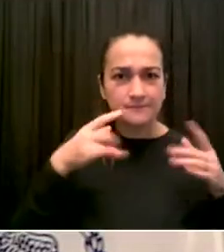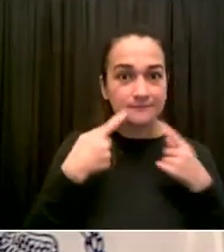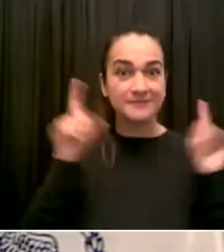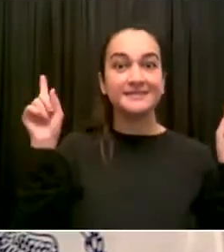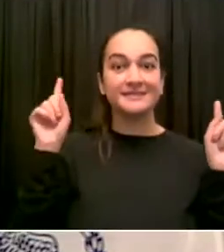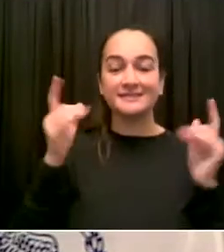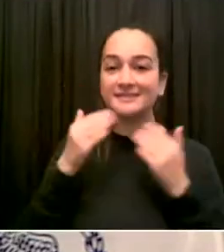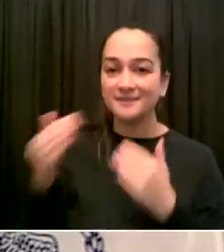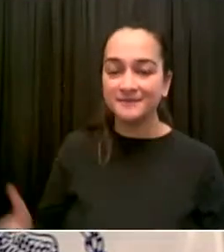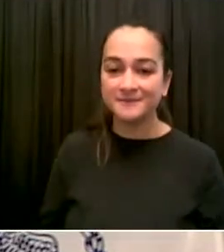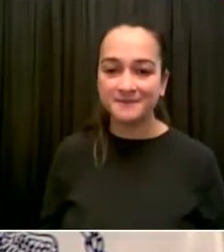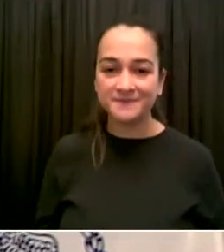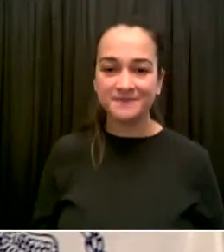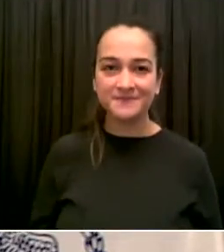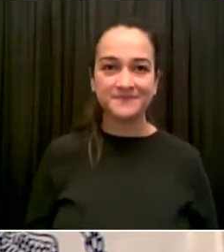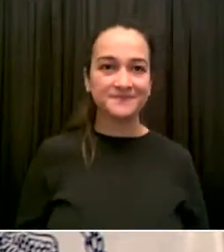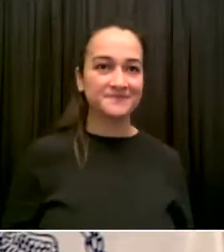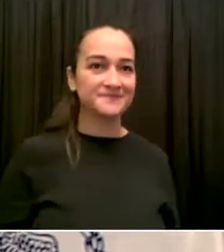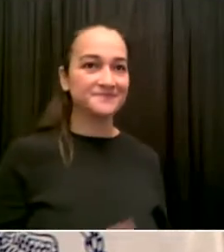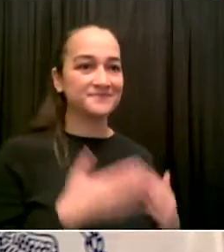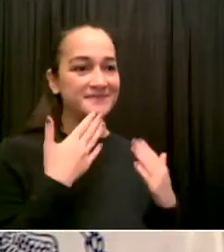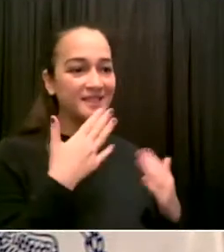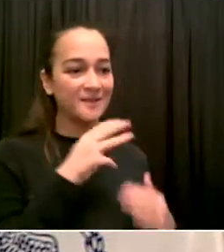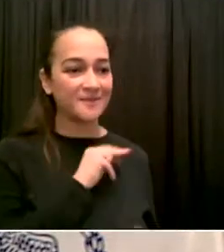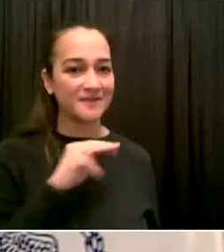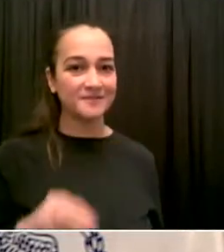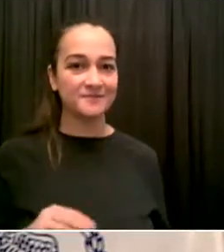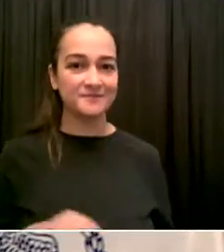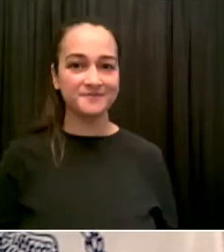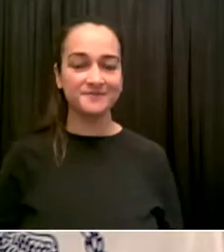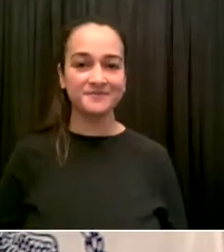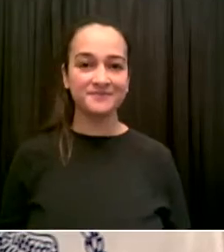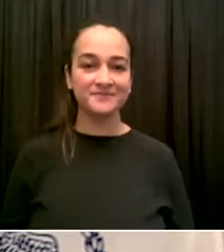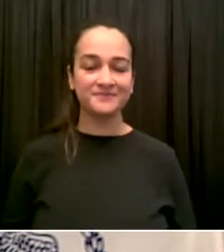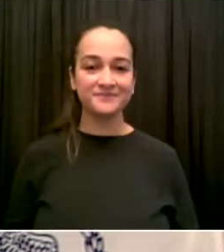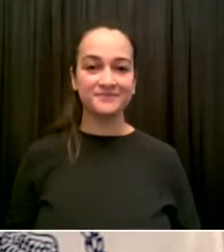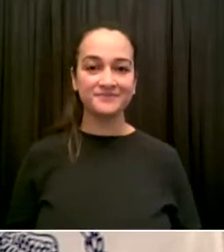IT ACTUALLY IS BEING DONE, I THINK IT WILL MAKE PEOPLE'S LIVES BETTER. THANK YOU FOR ALWAYS PUSHING US